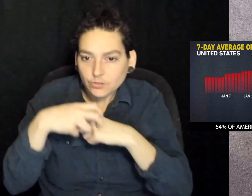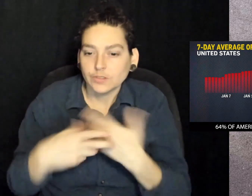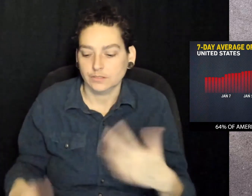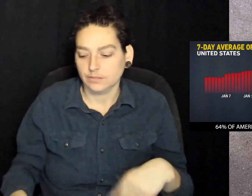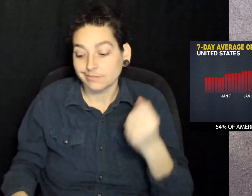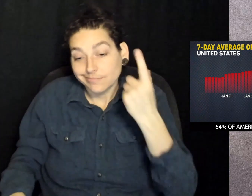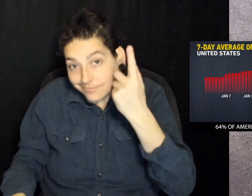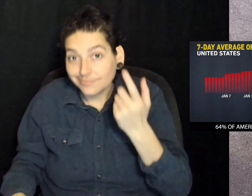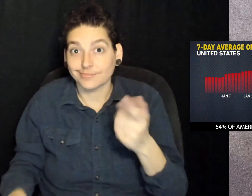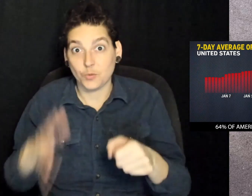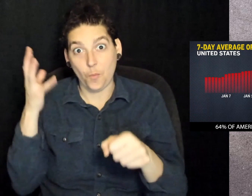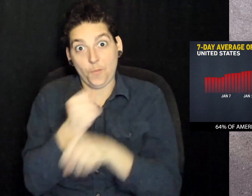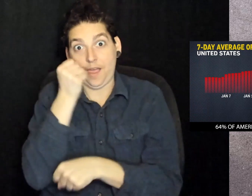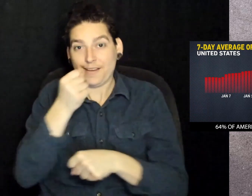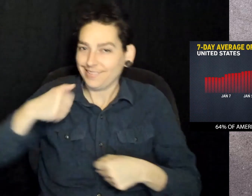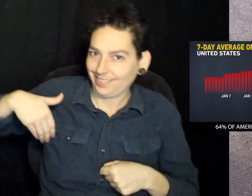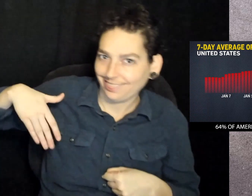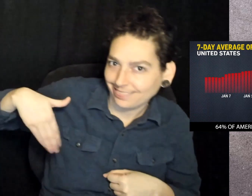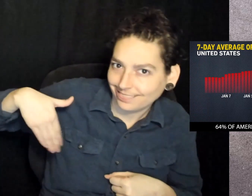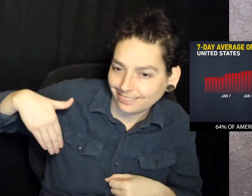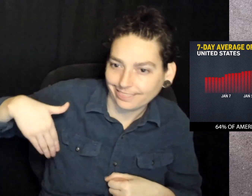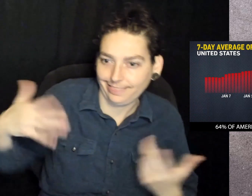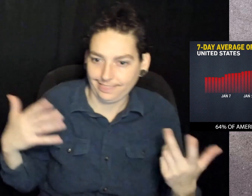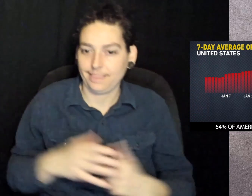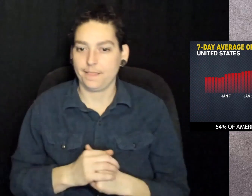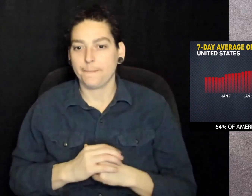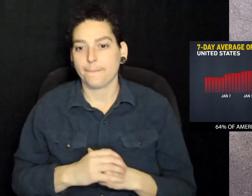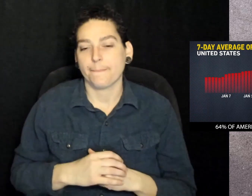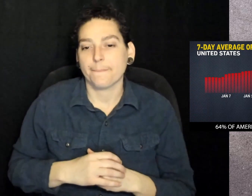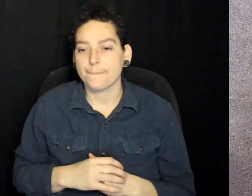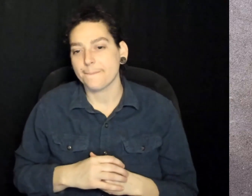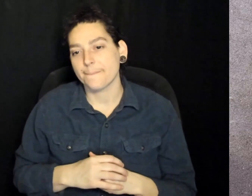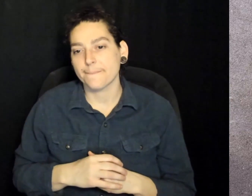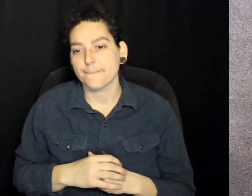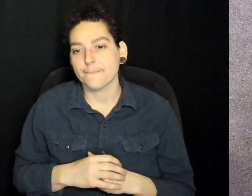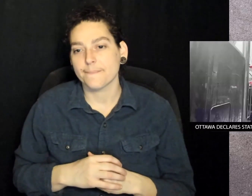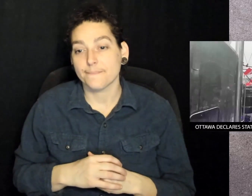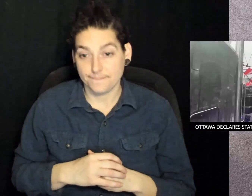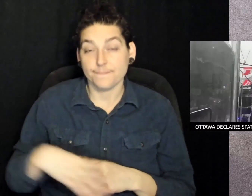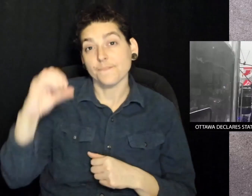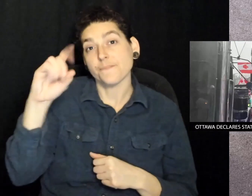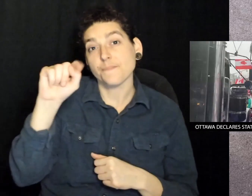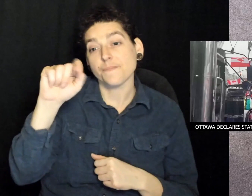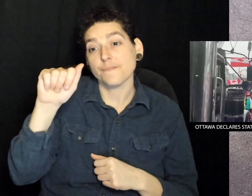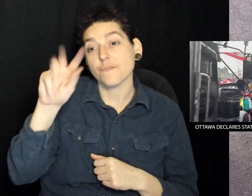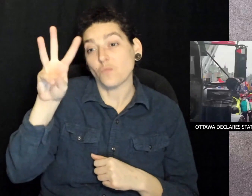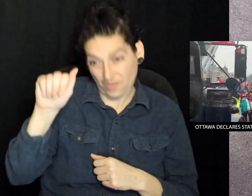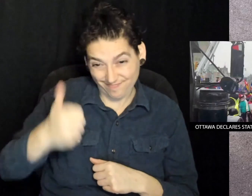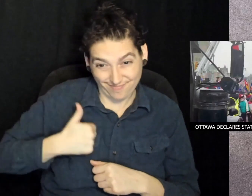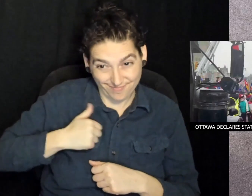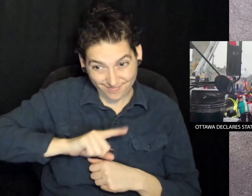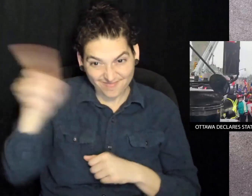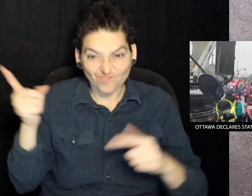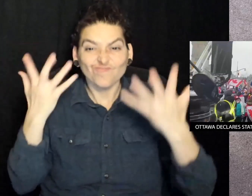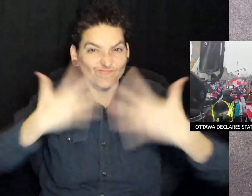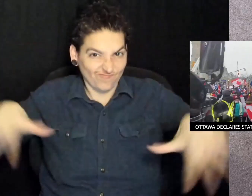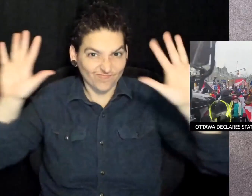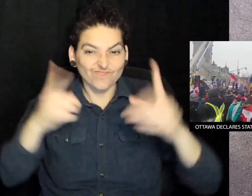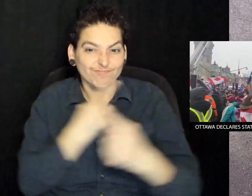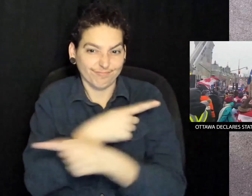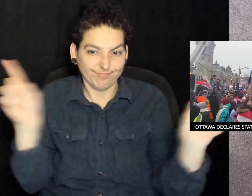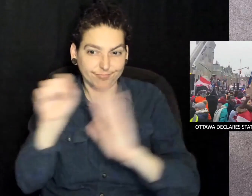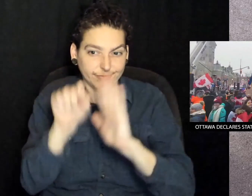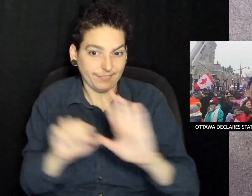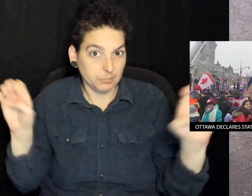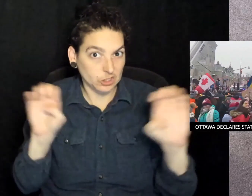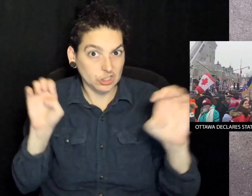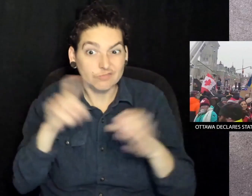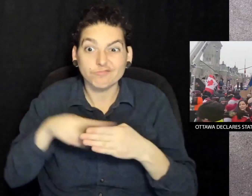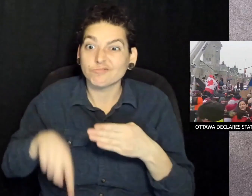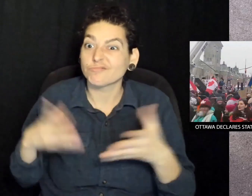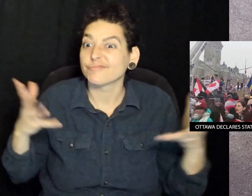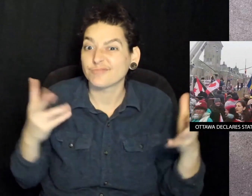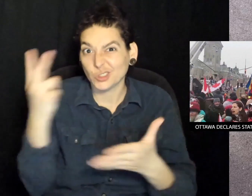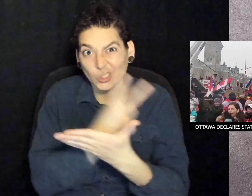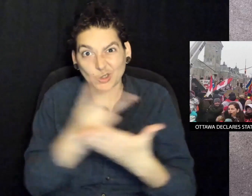this virus has not yet been won Ottawa has declared a state of